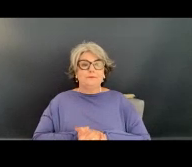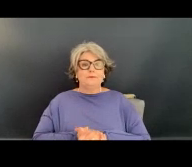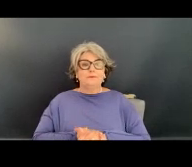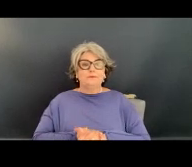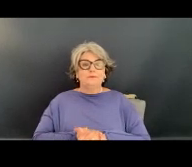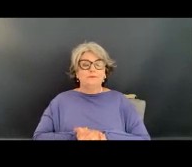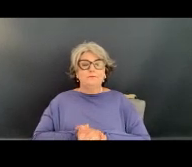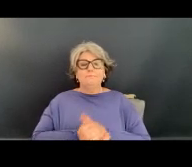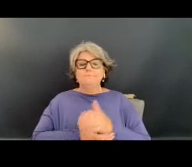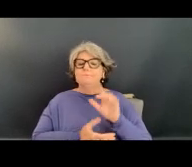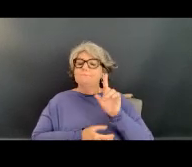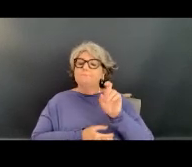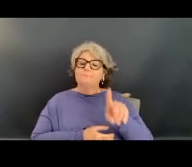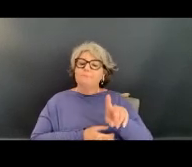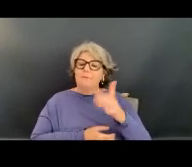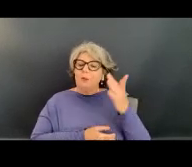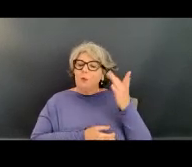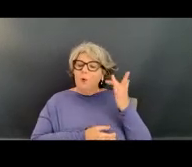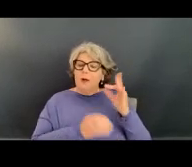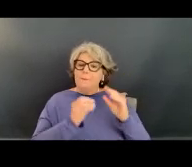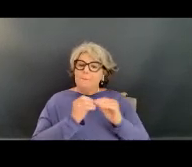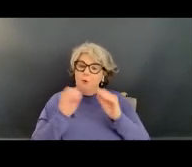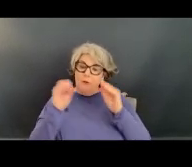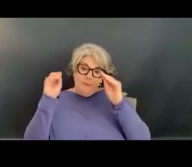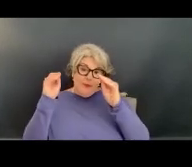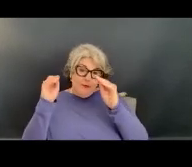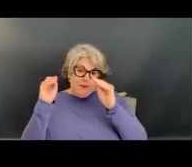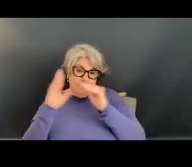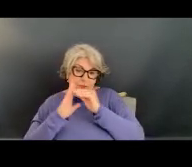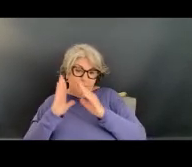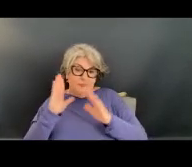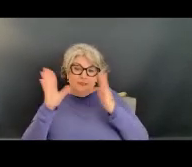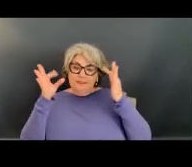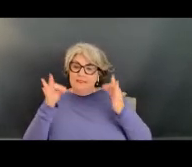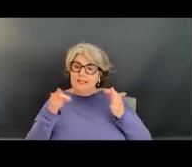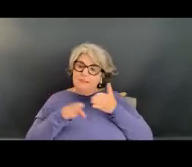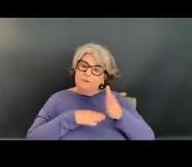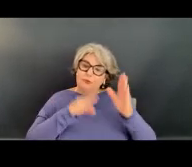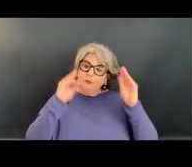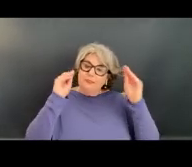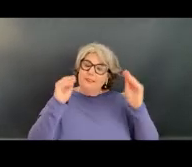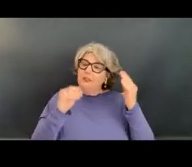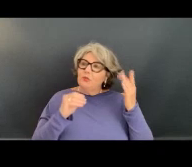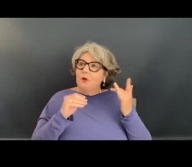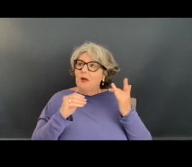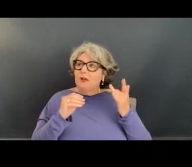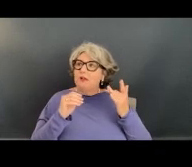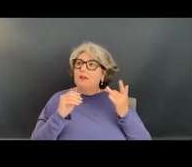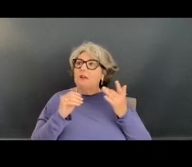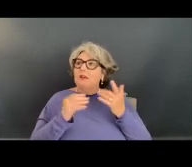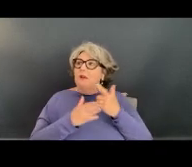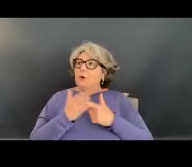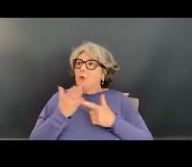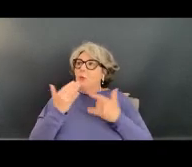So the question is, why aren't more of these students choosing teaching? Then how do we convert what is an A curiosity and interest in